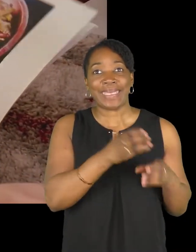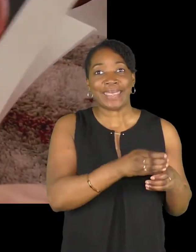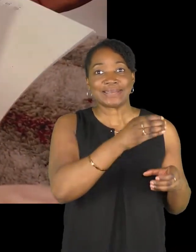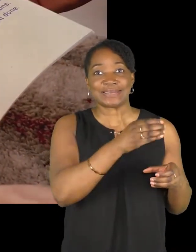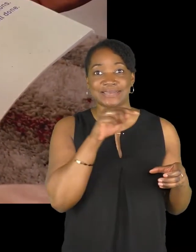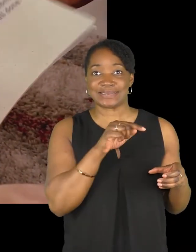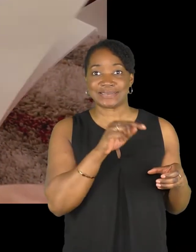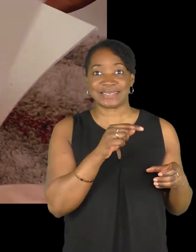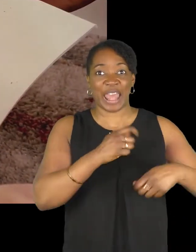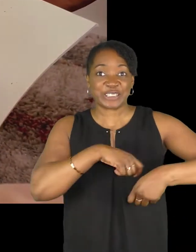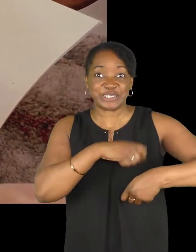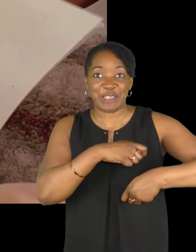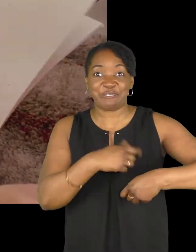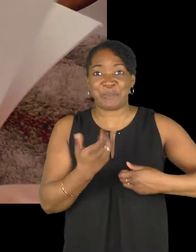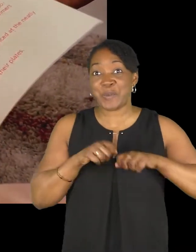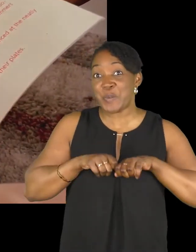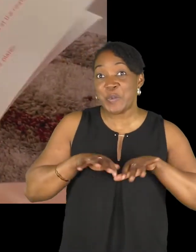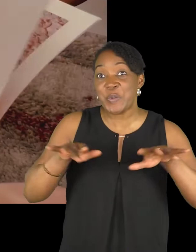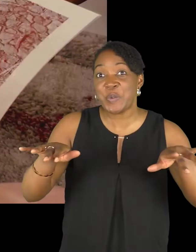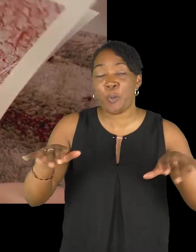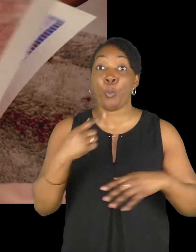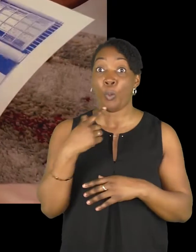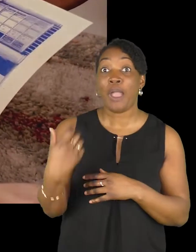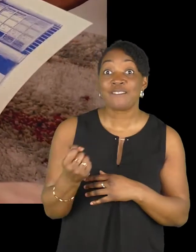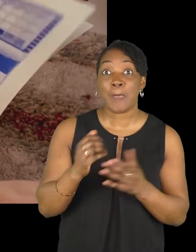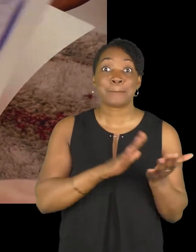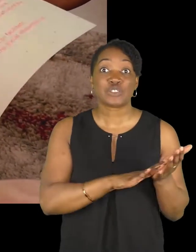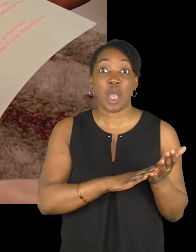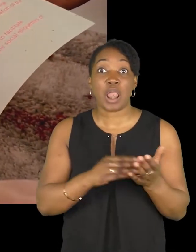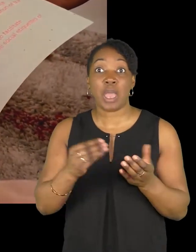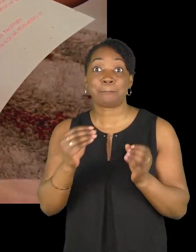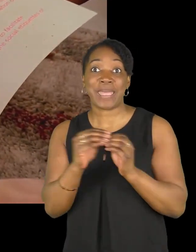for example, that a Chef Tanya Gohil shared and I kind of was like yes, I have a masala beans recipe